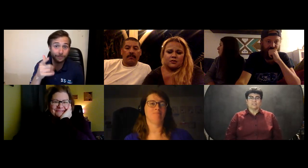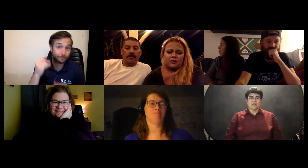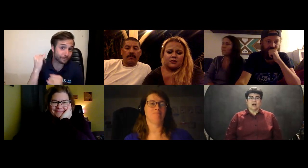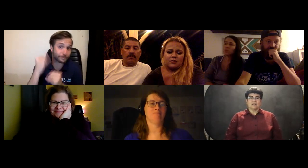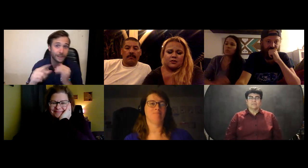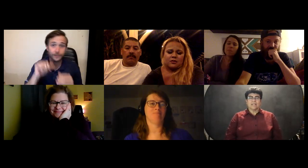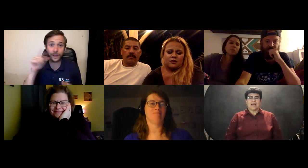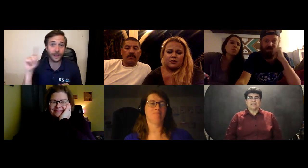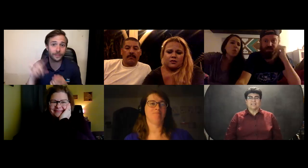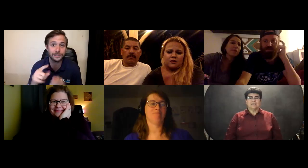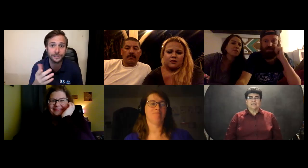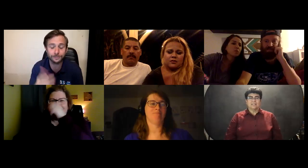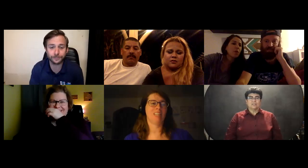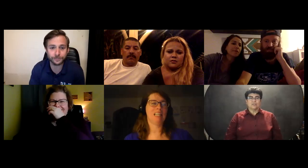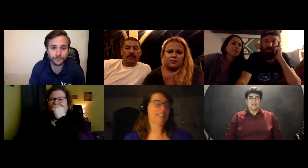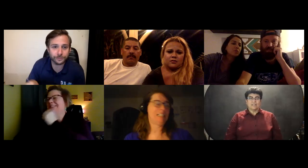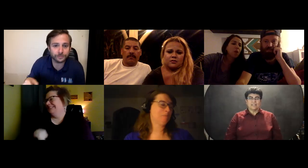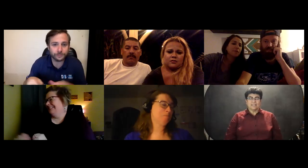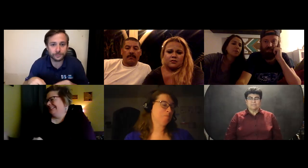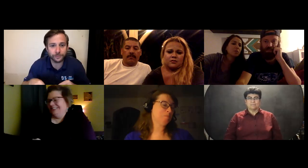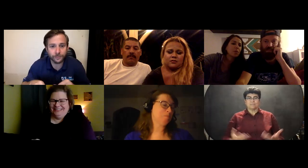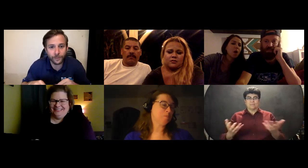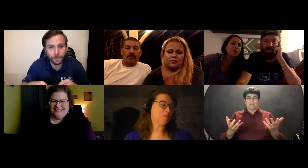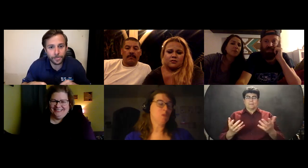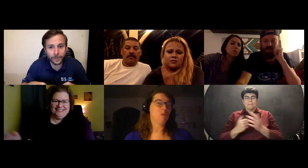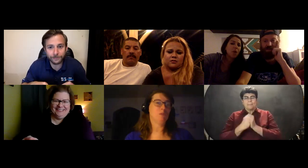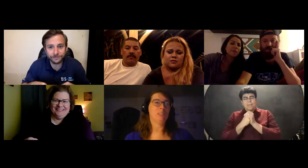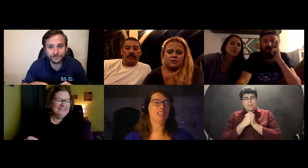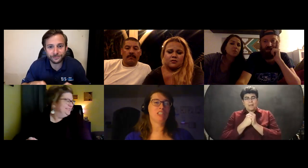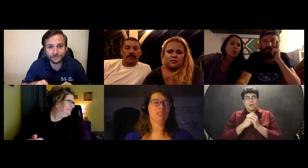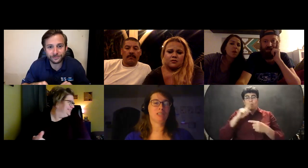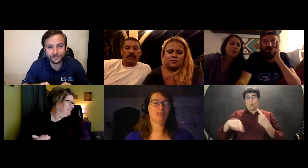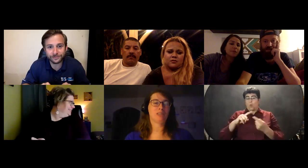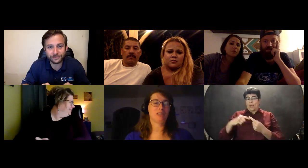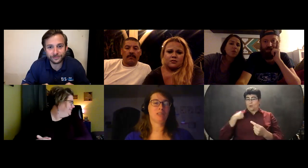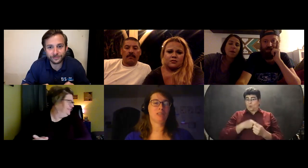long